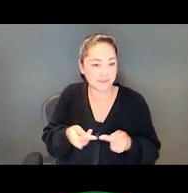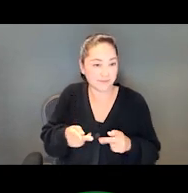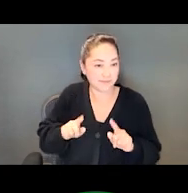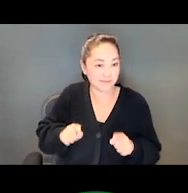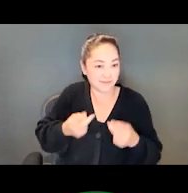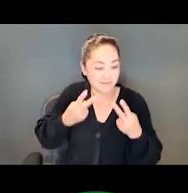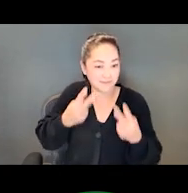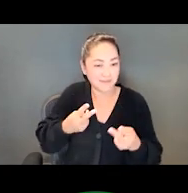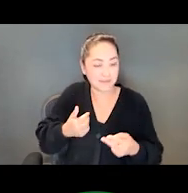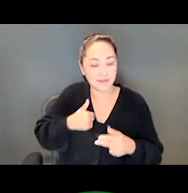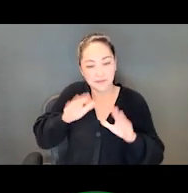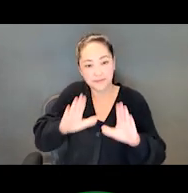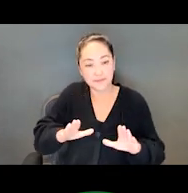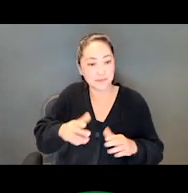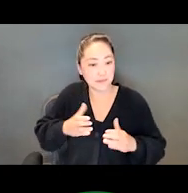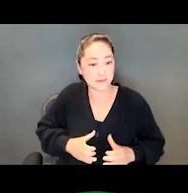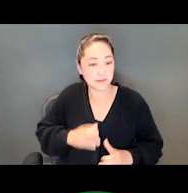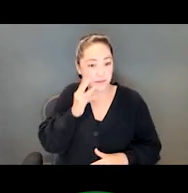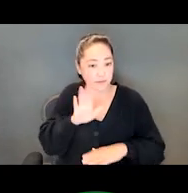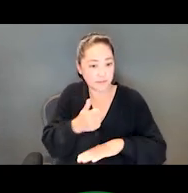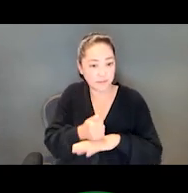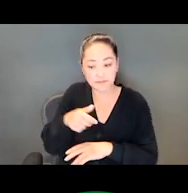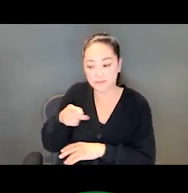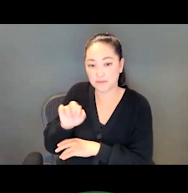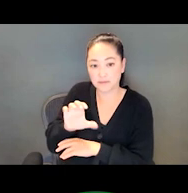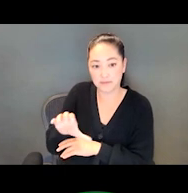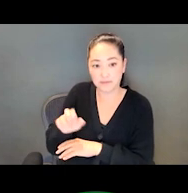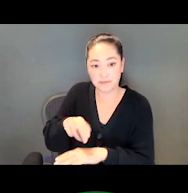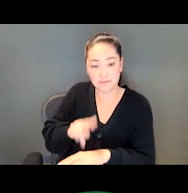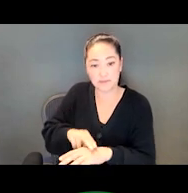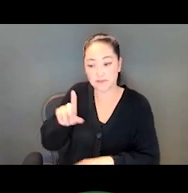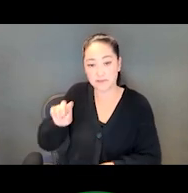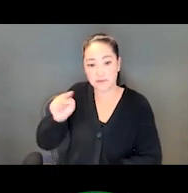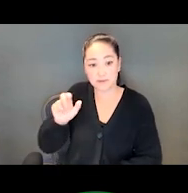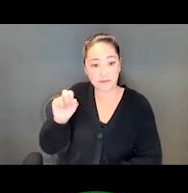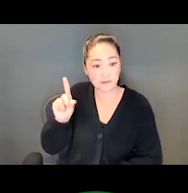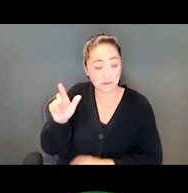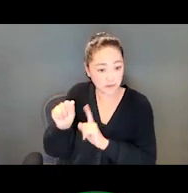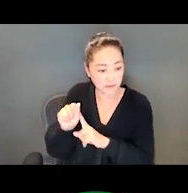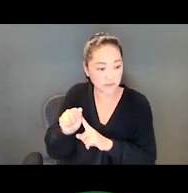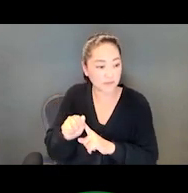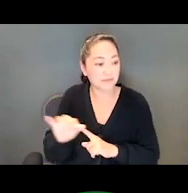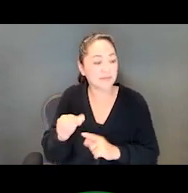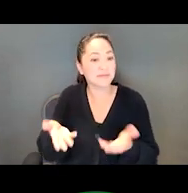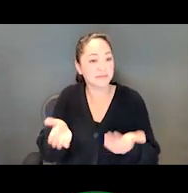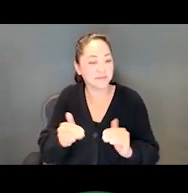Put in place Parc National d'Oka. Then we were talking about the priorities when we want to apply.